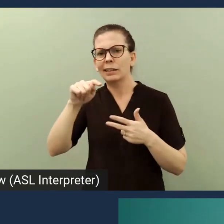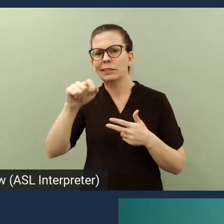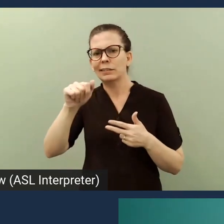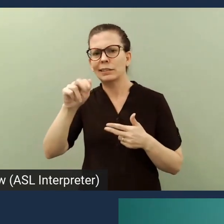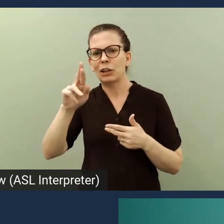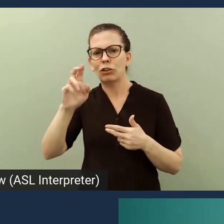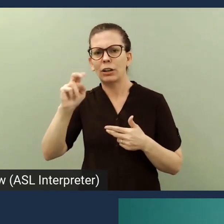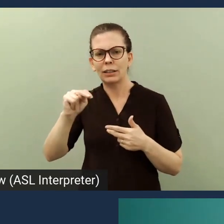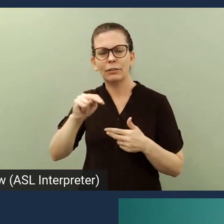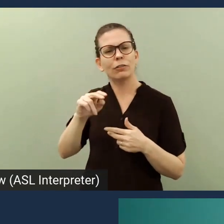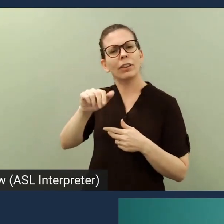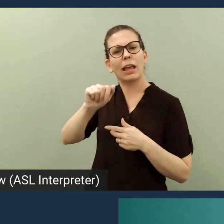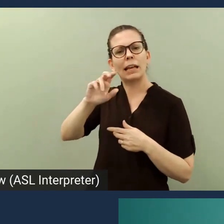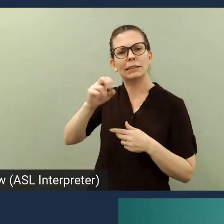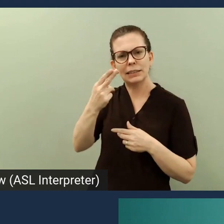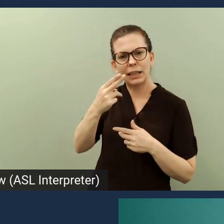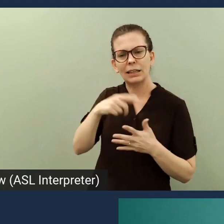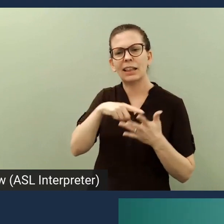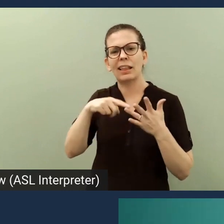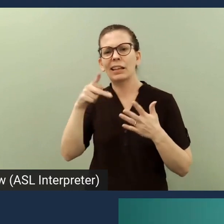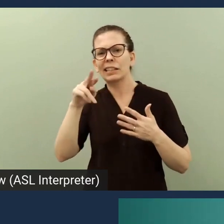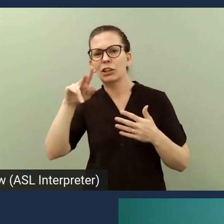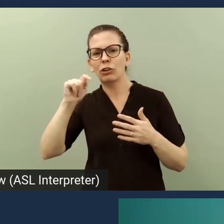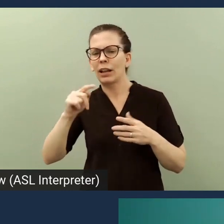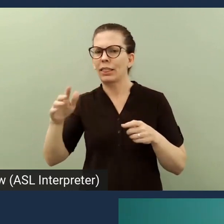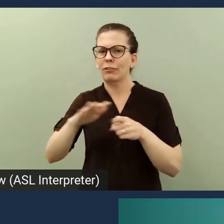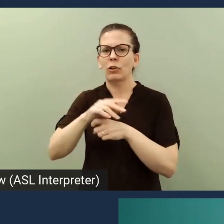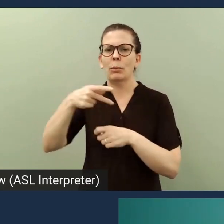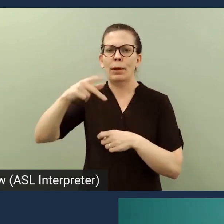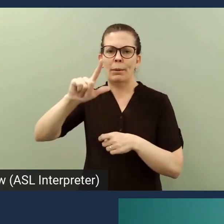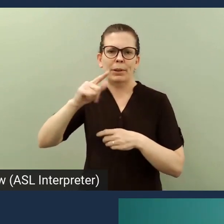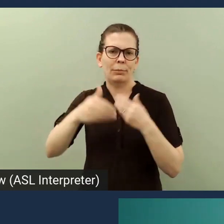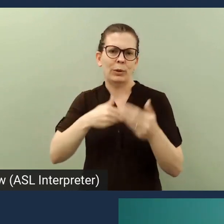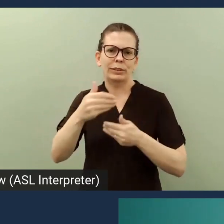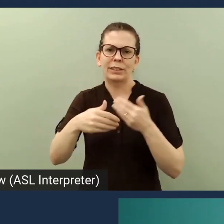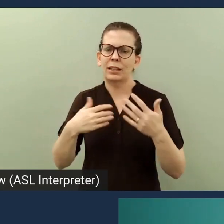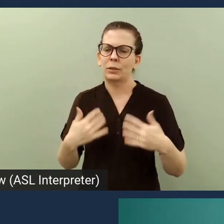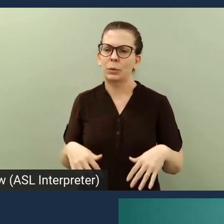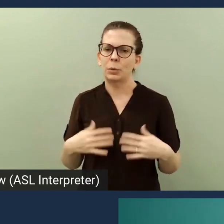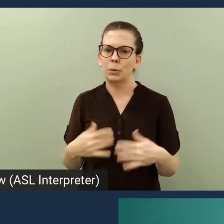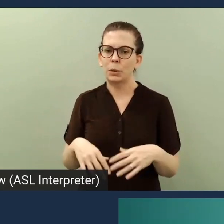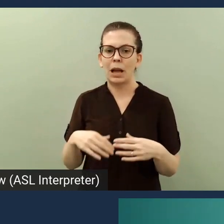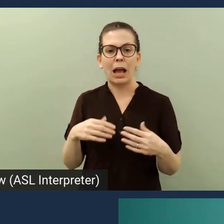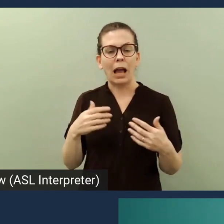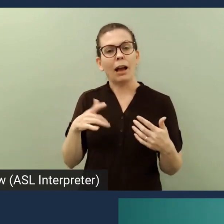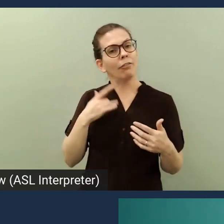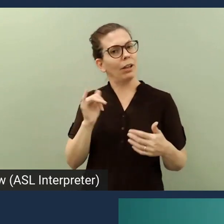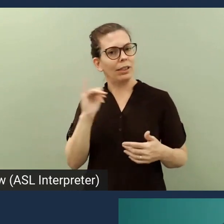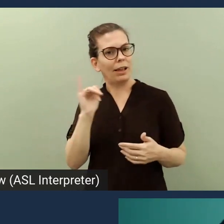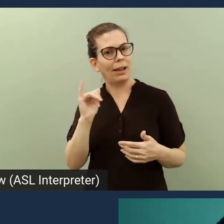and now just Kirit going over the whole entire pipeline process, I feel like a hack-a-thon,